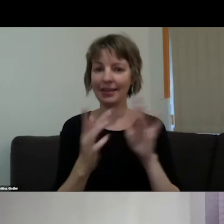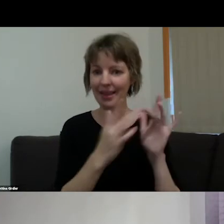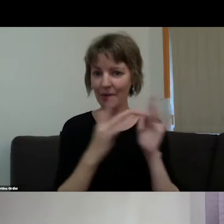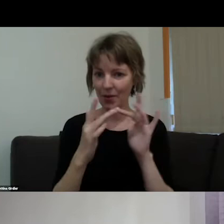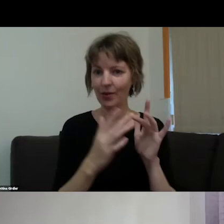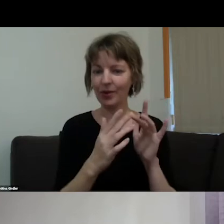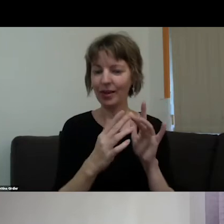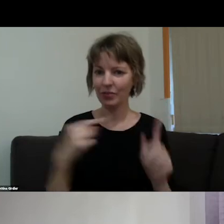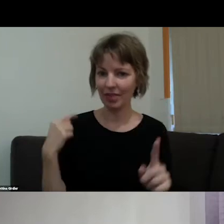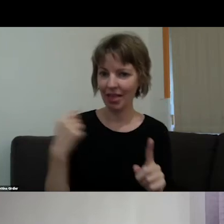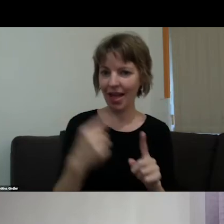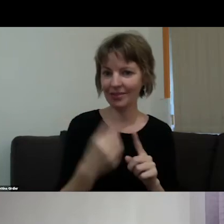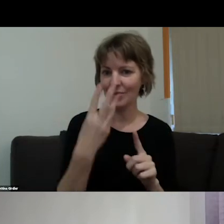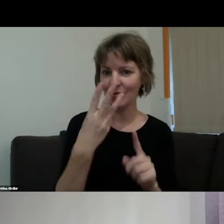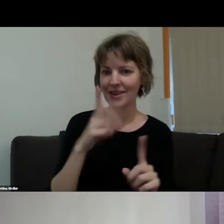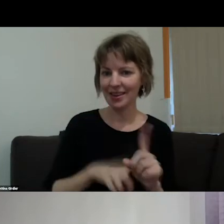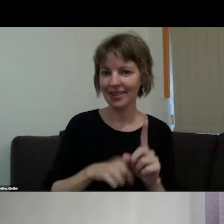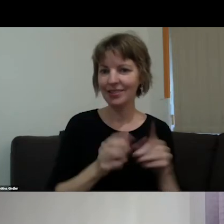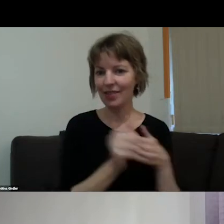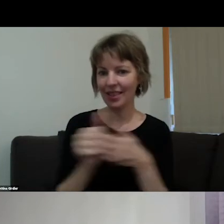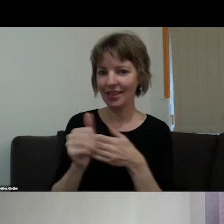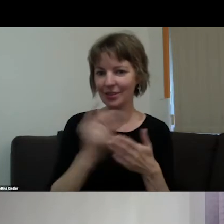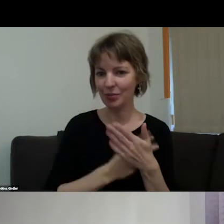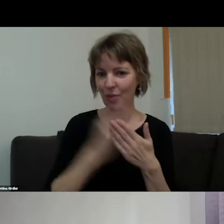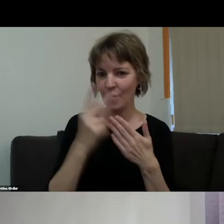of our leadership programs and how we connect people together